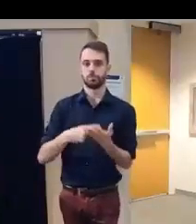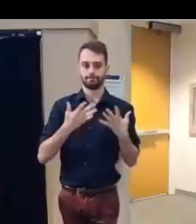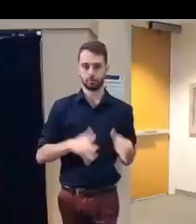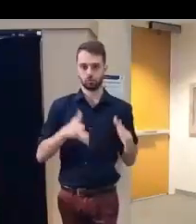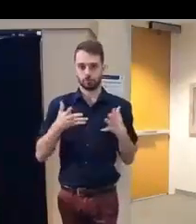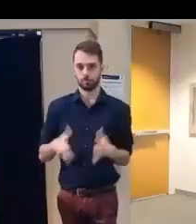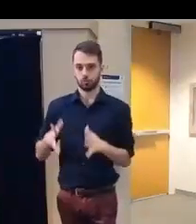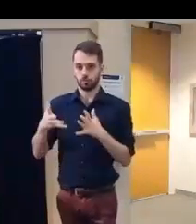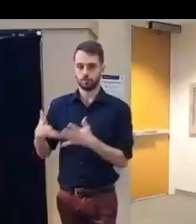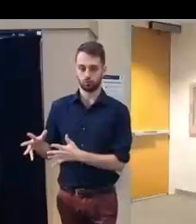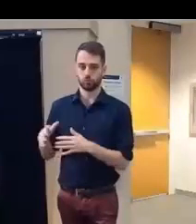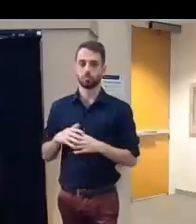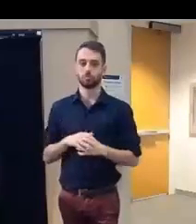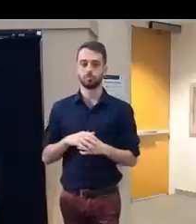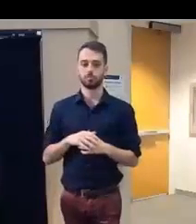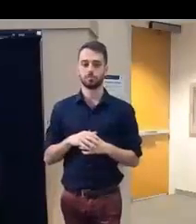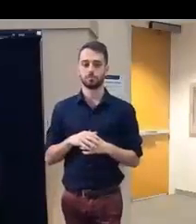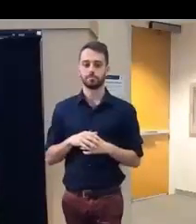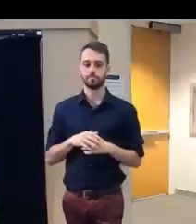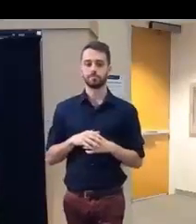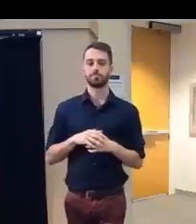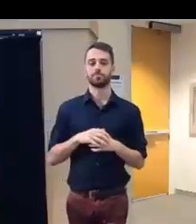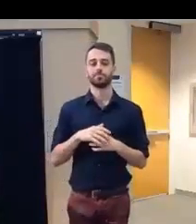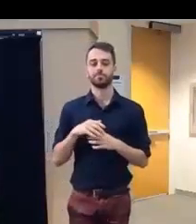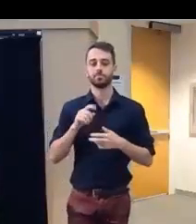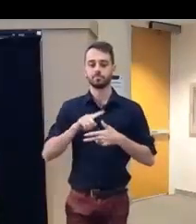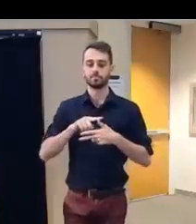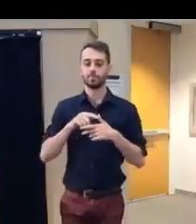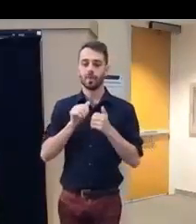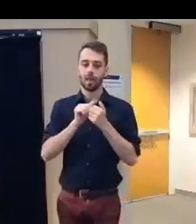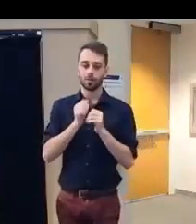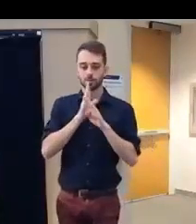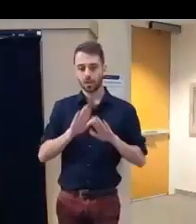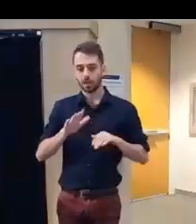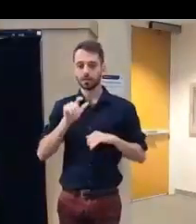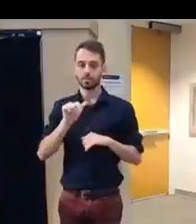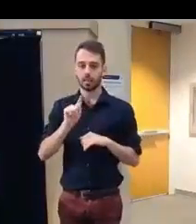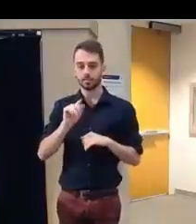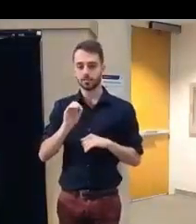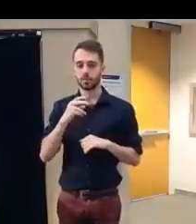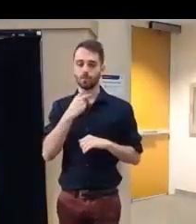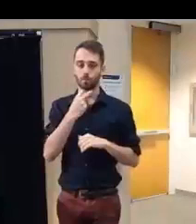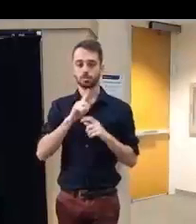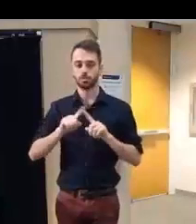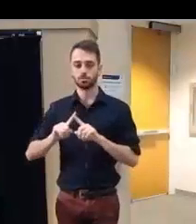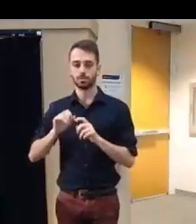um by reading interviews that were conducted with them um through local media sources and here are